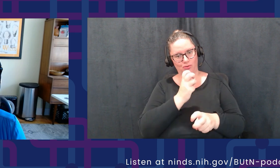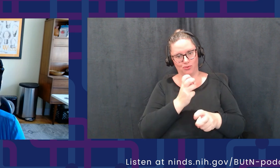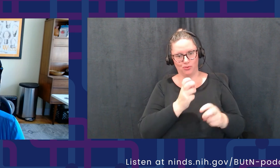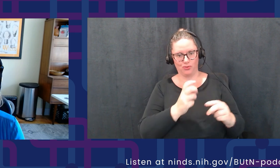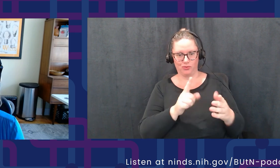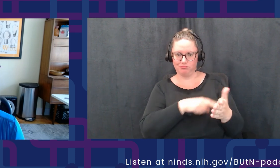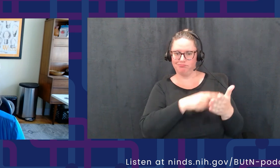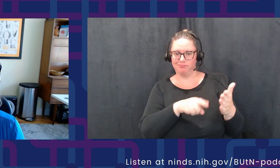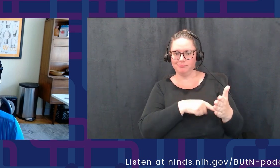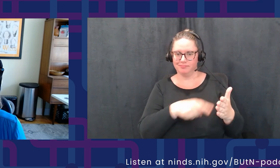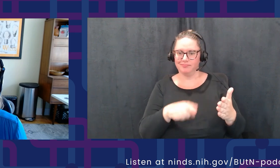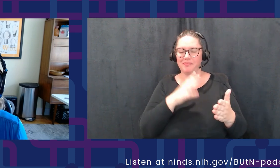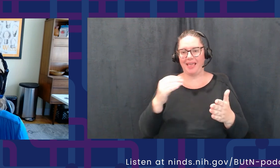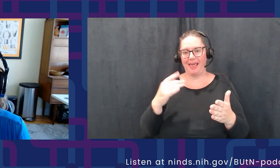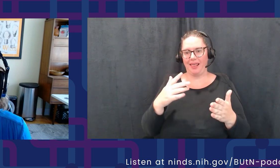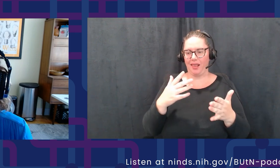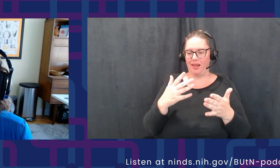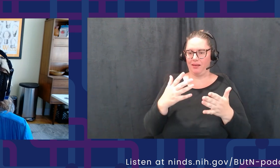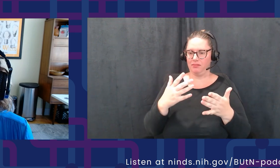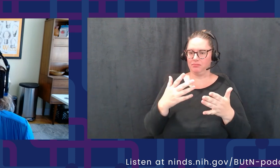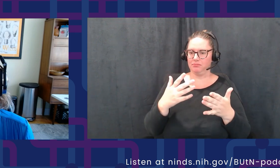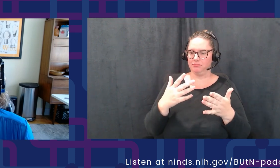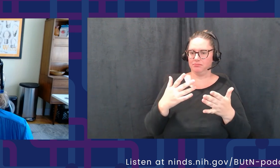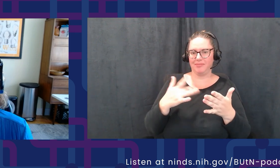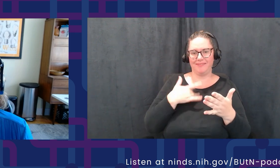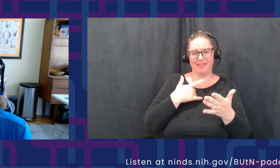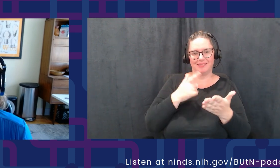And I think it kind of makes things feel a little bit nicer.